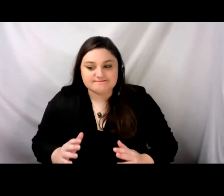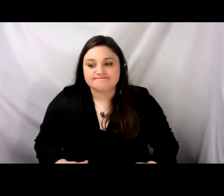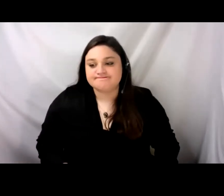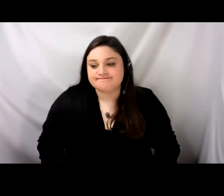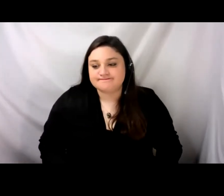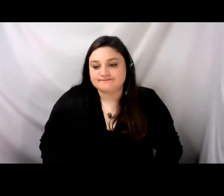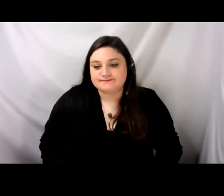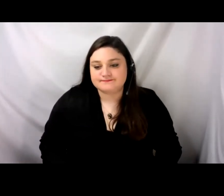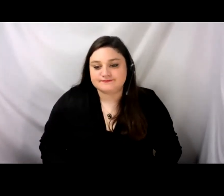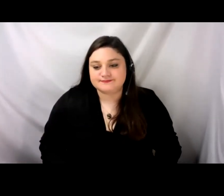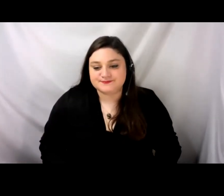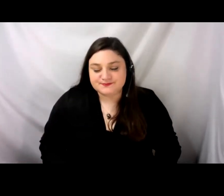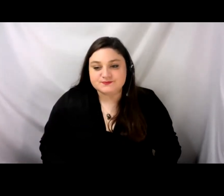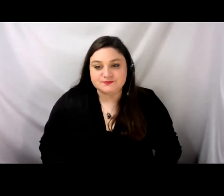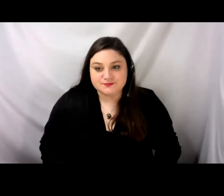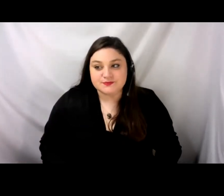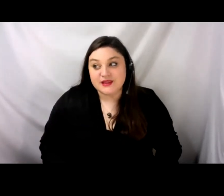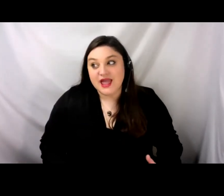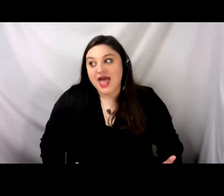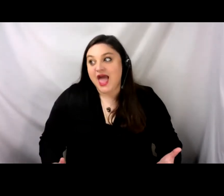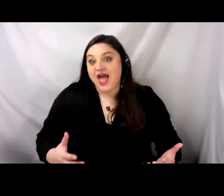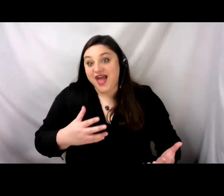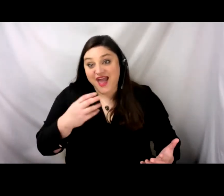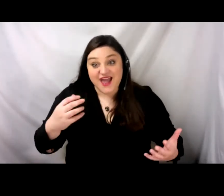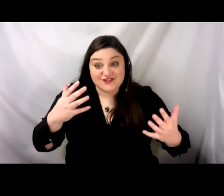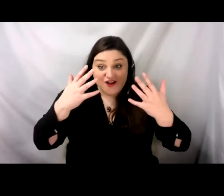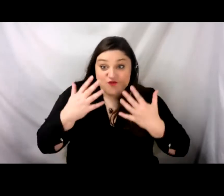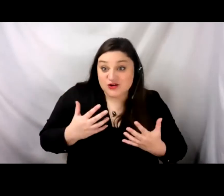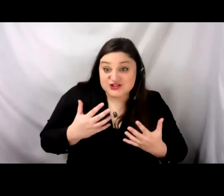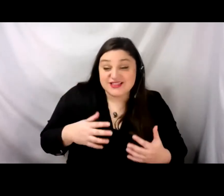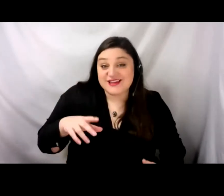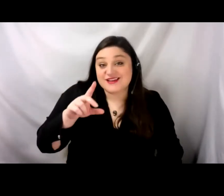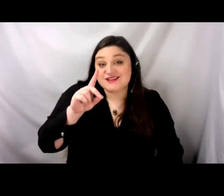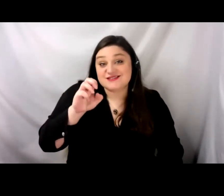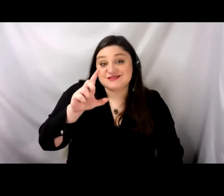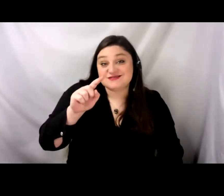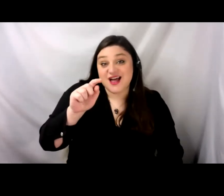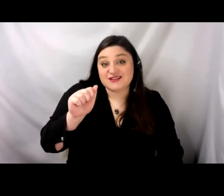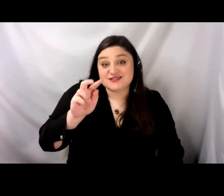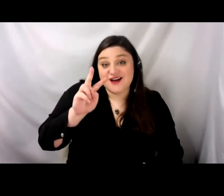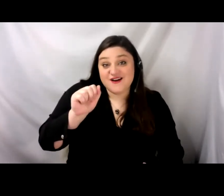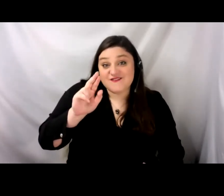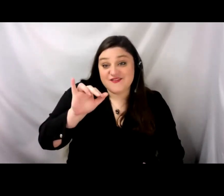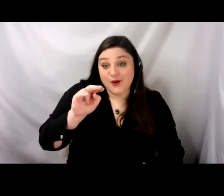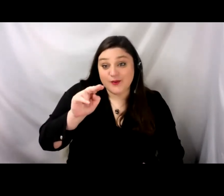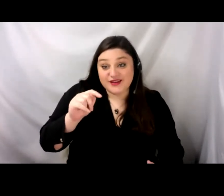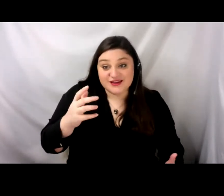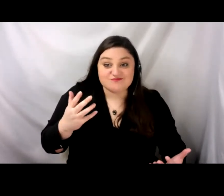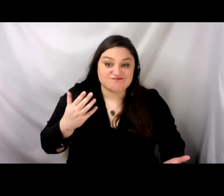You getting sick with the delta variant. But at least in most cases it will not send you to a hospital.